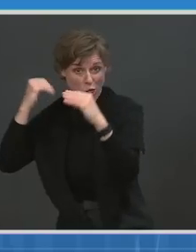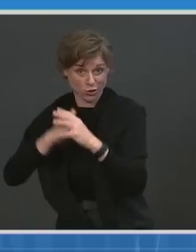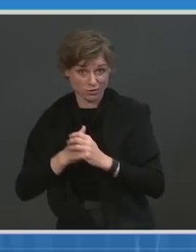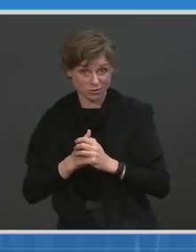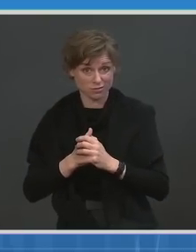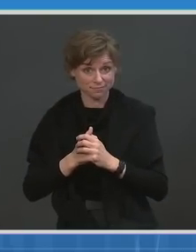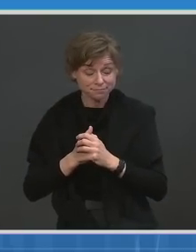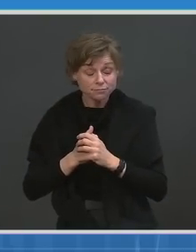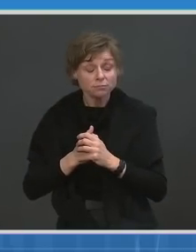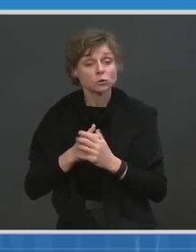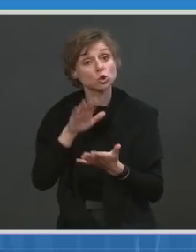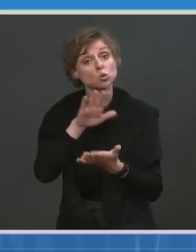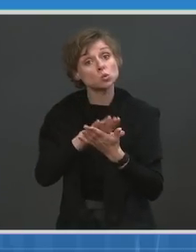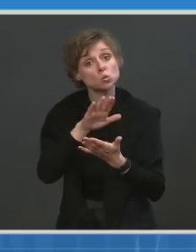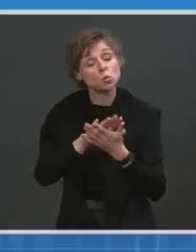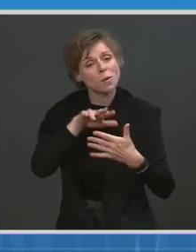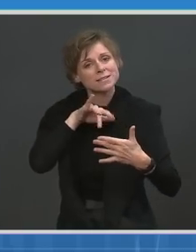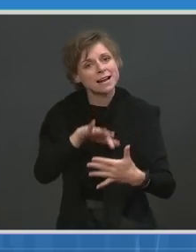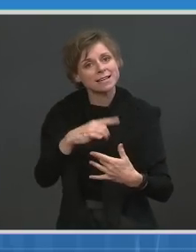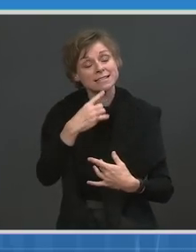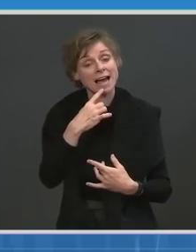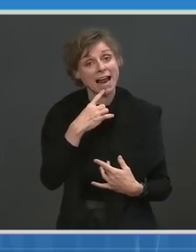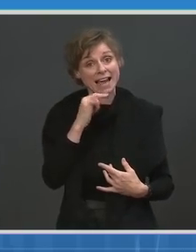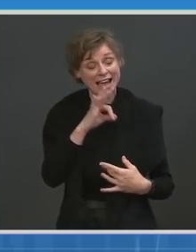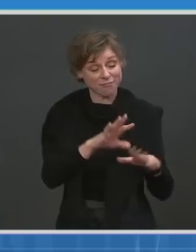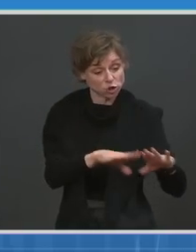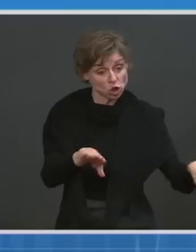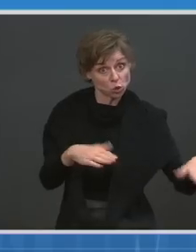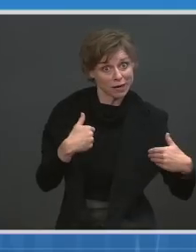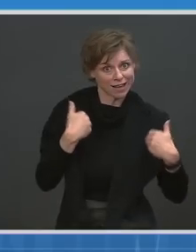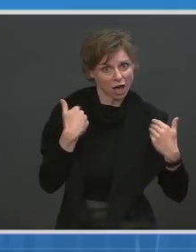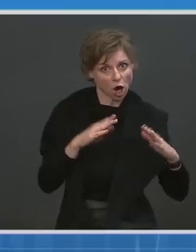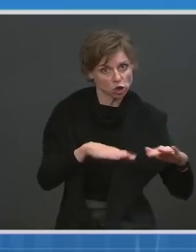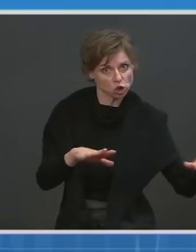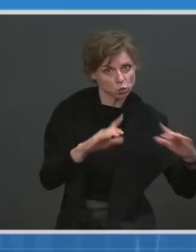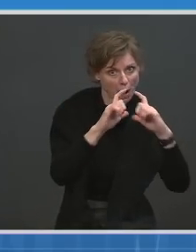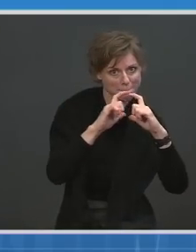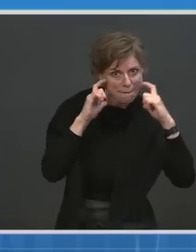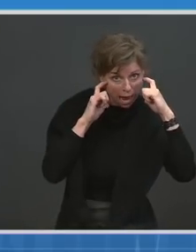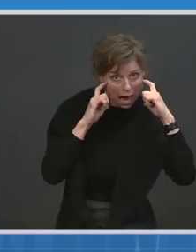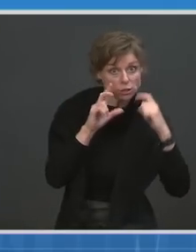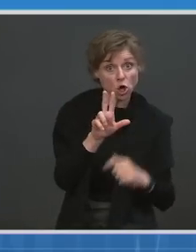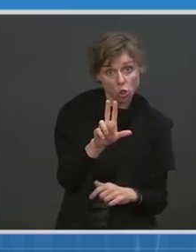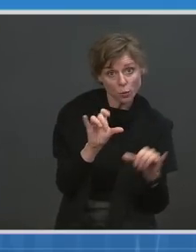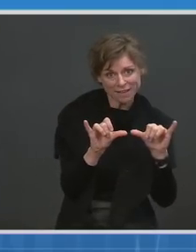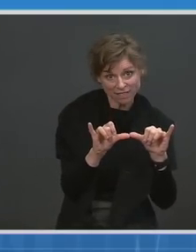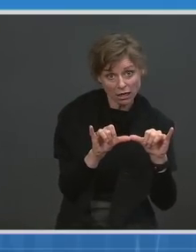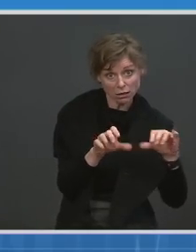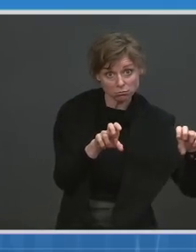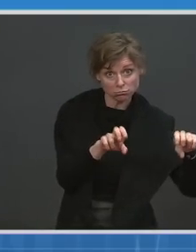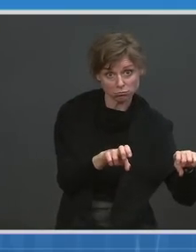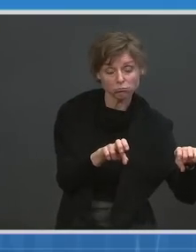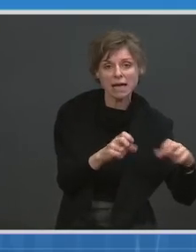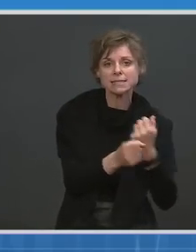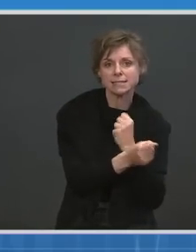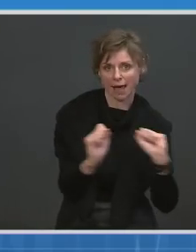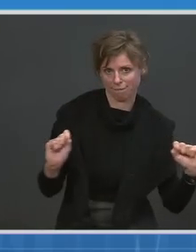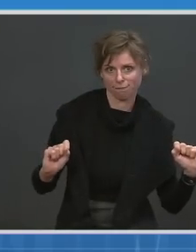that when children -- young children -- are masked, the distance of three feet is, in fact, safe and has a lower transmission risk.